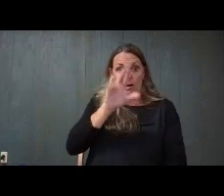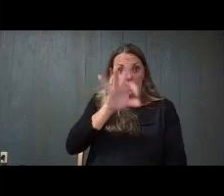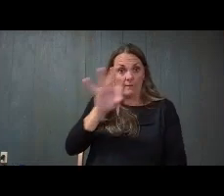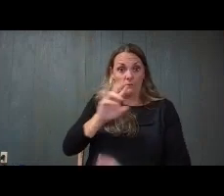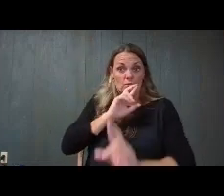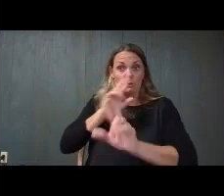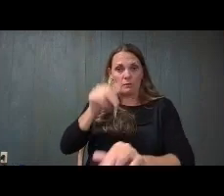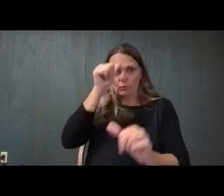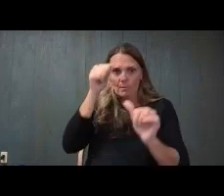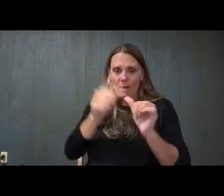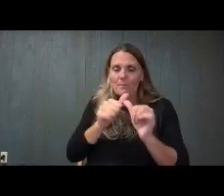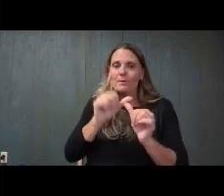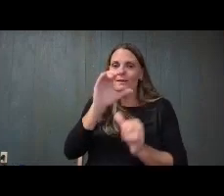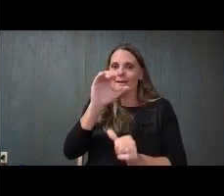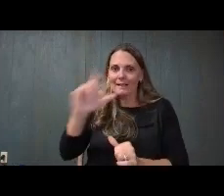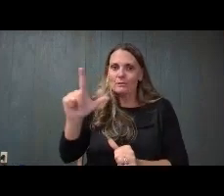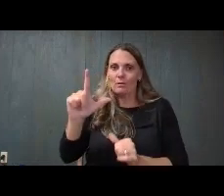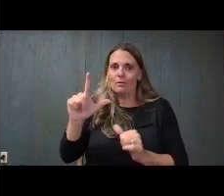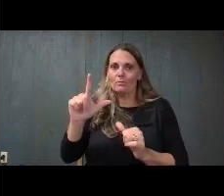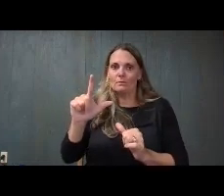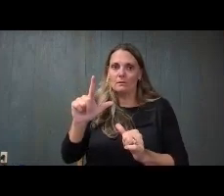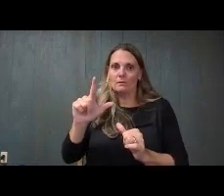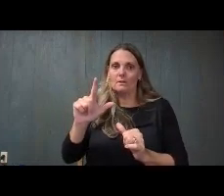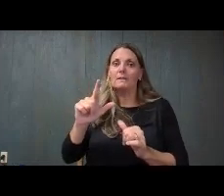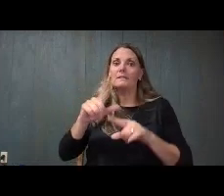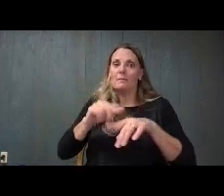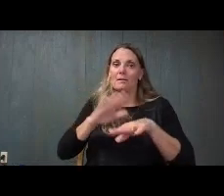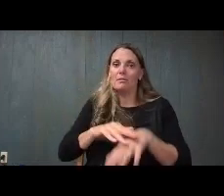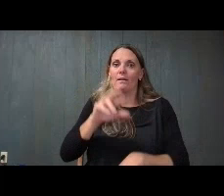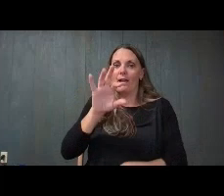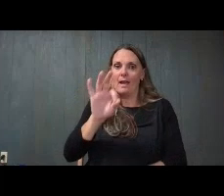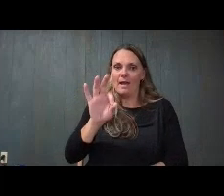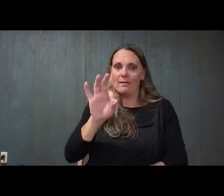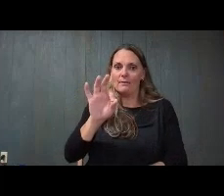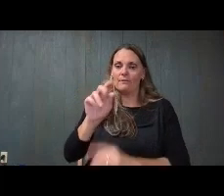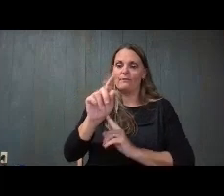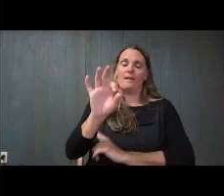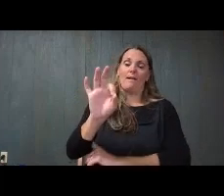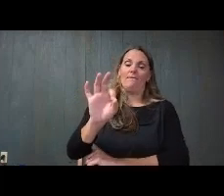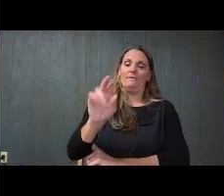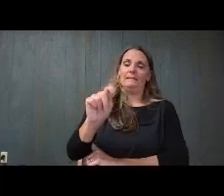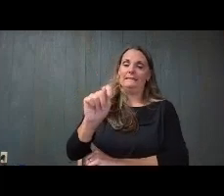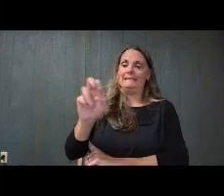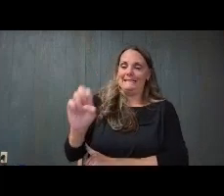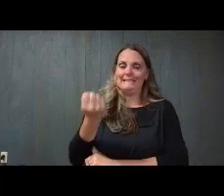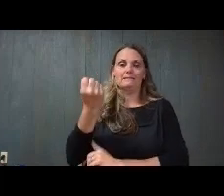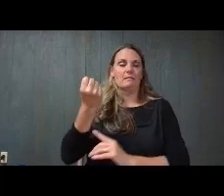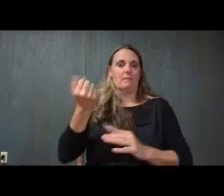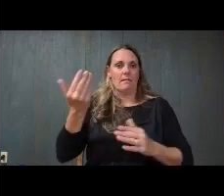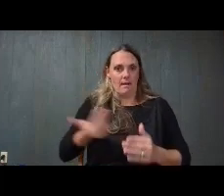Regarding the number of FTEs to be hired for the four years of the project.